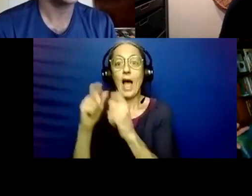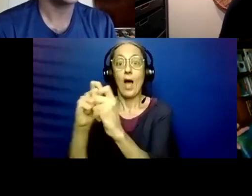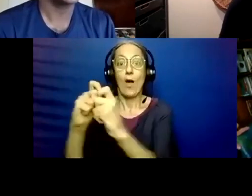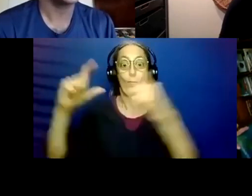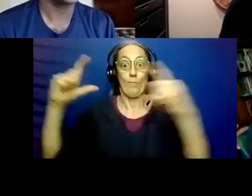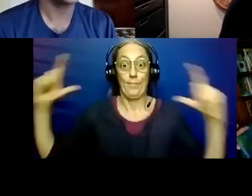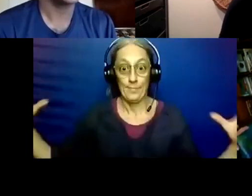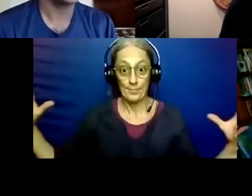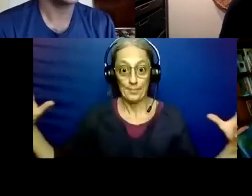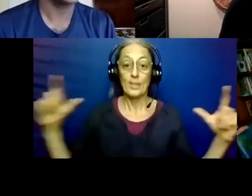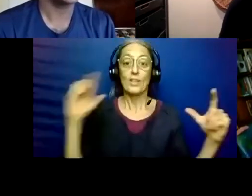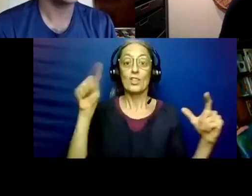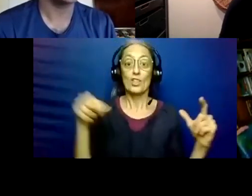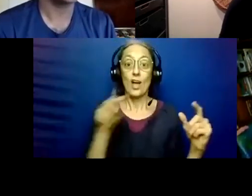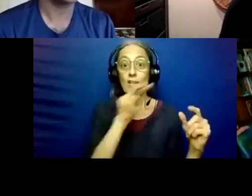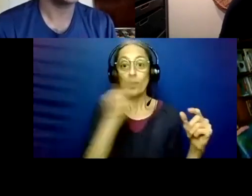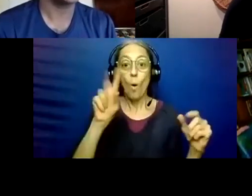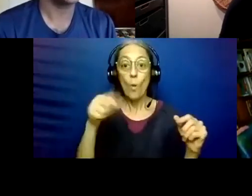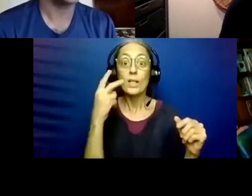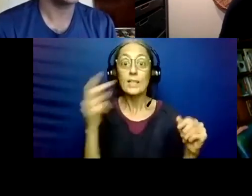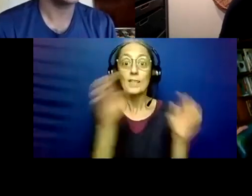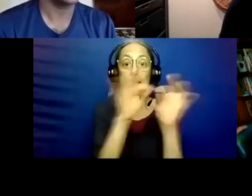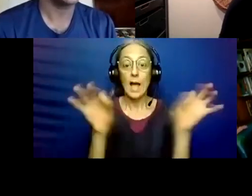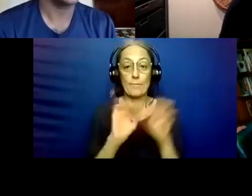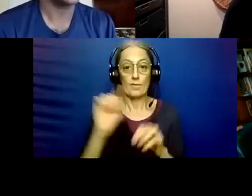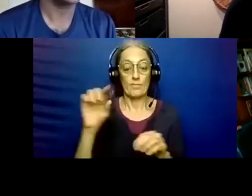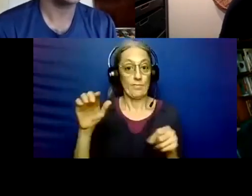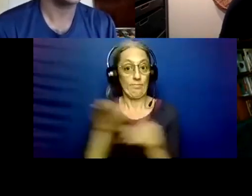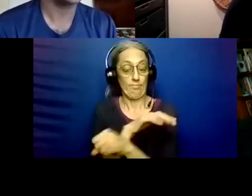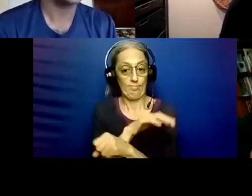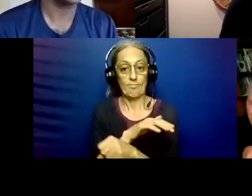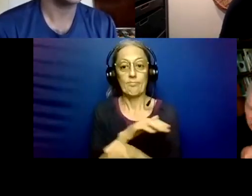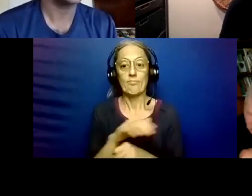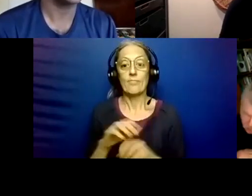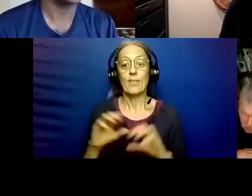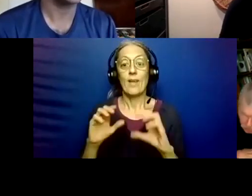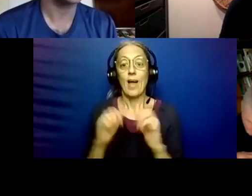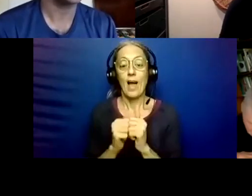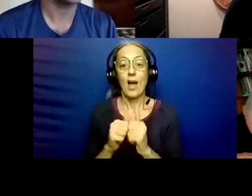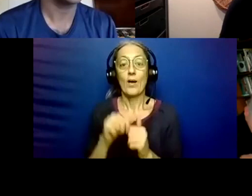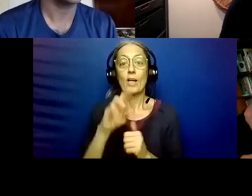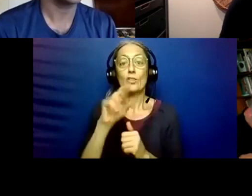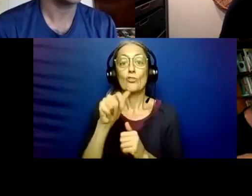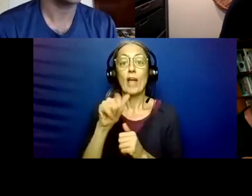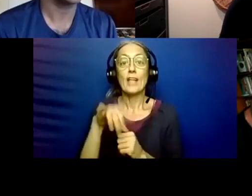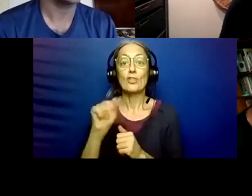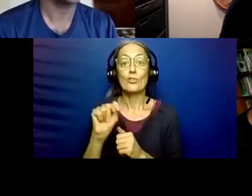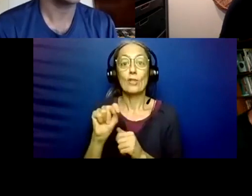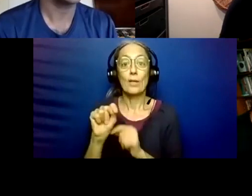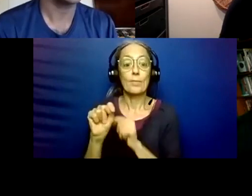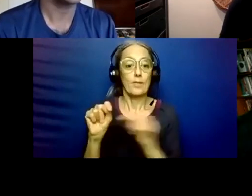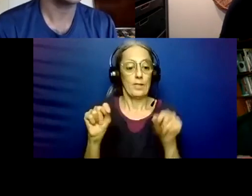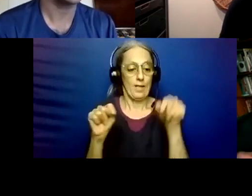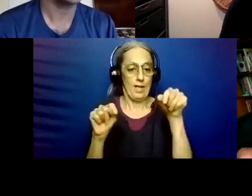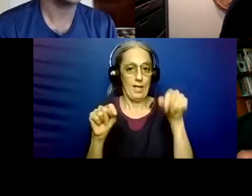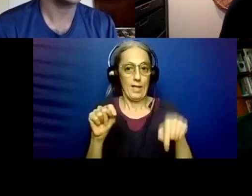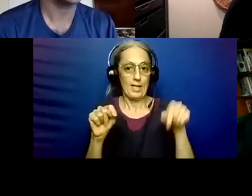on your monitor, click on the little down arrow to the left of the word "Transcript" in that box and select, "Pop-out."